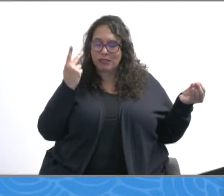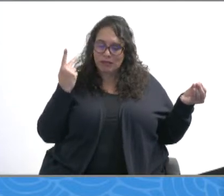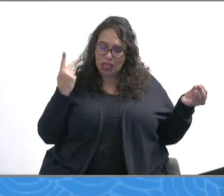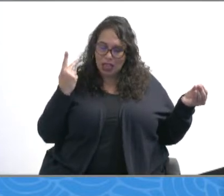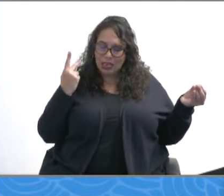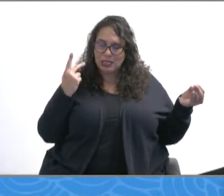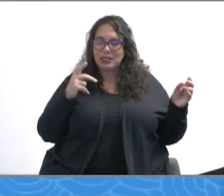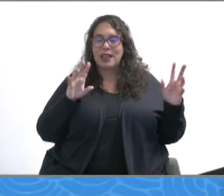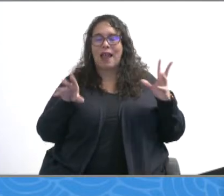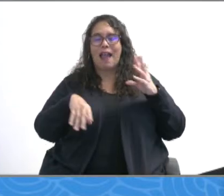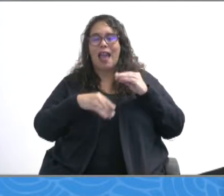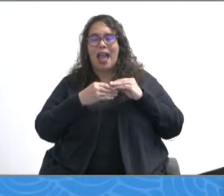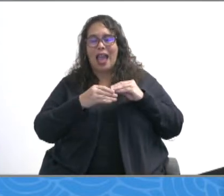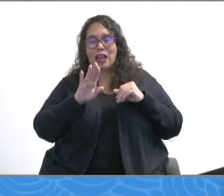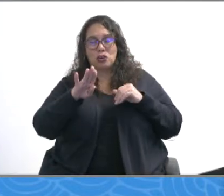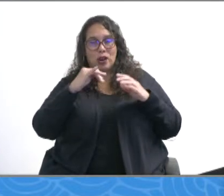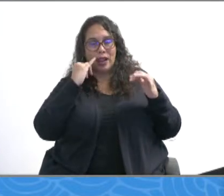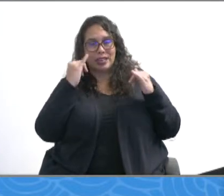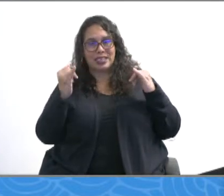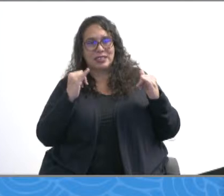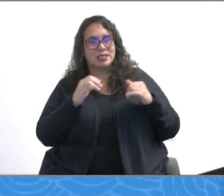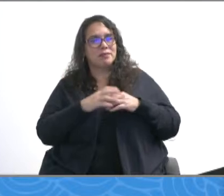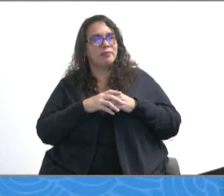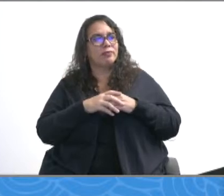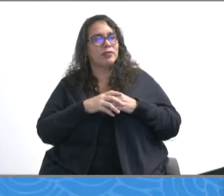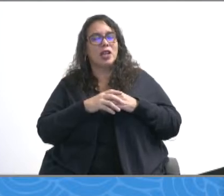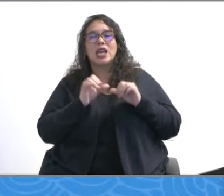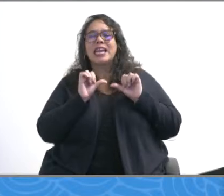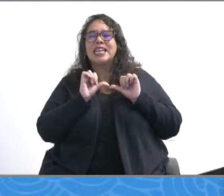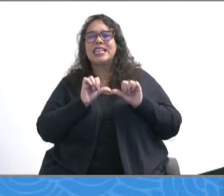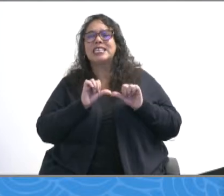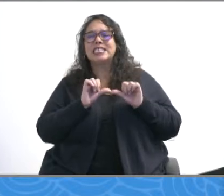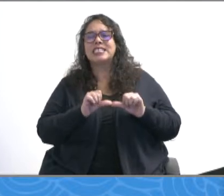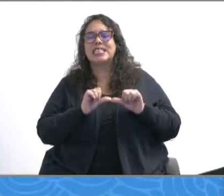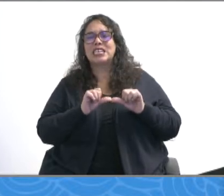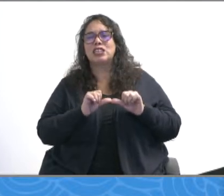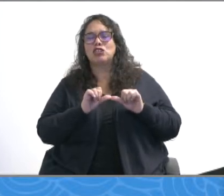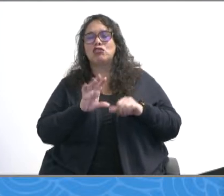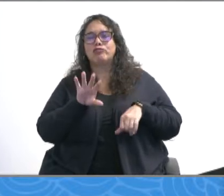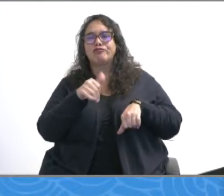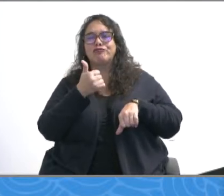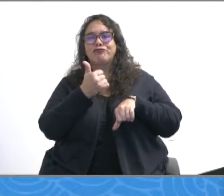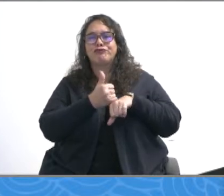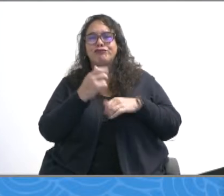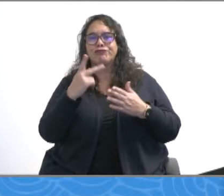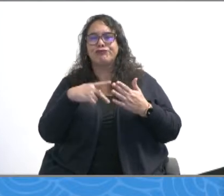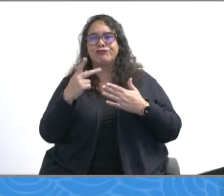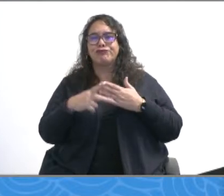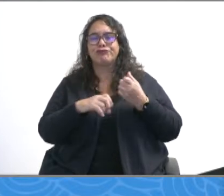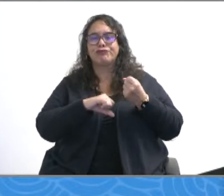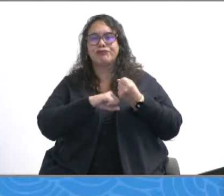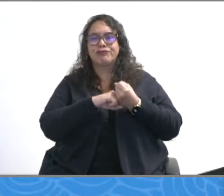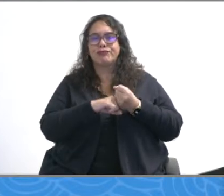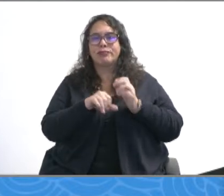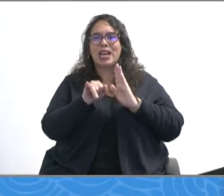and add your thinking around, and it's, as we continue to implement programs and supports identified in the LCAP,